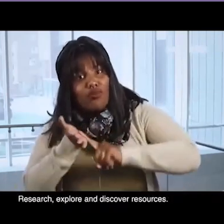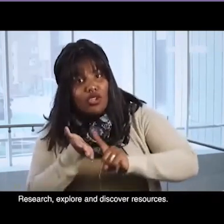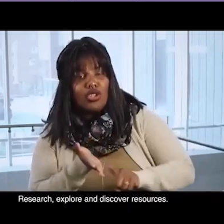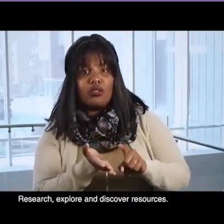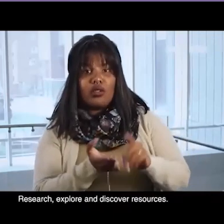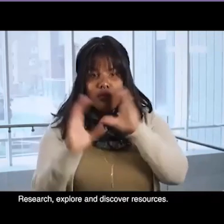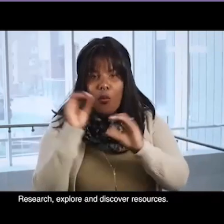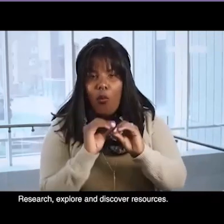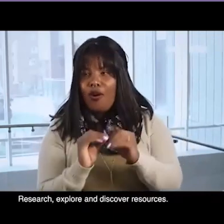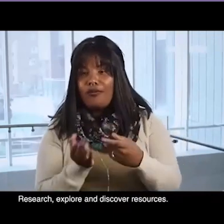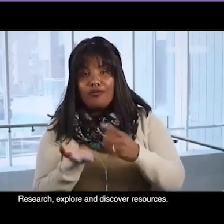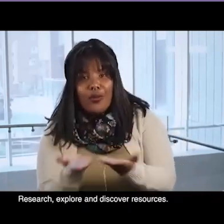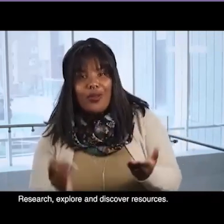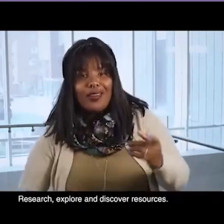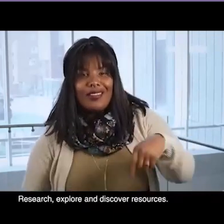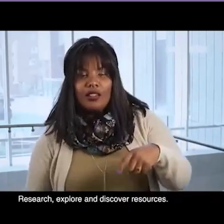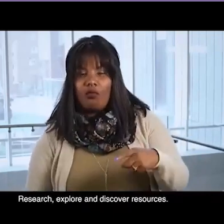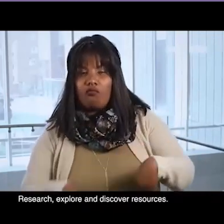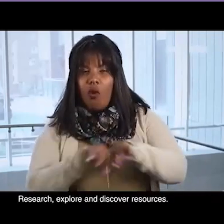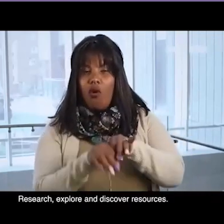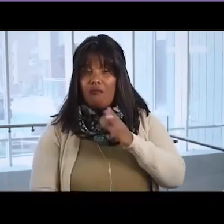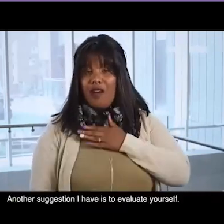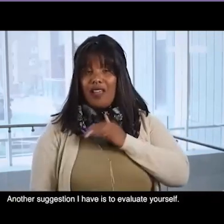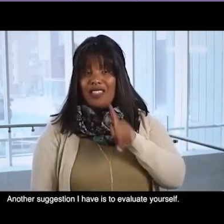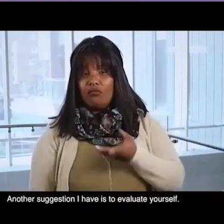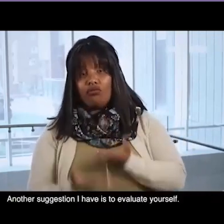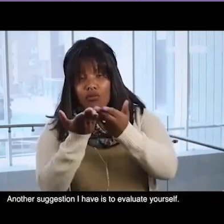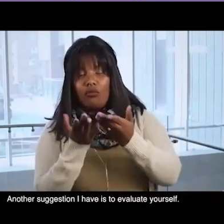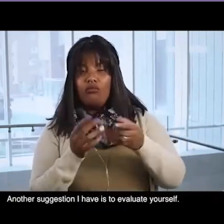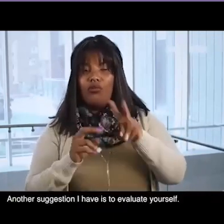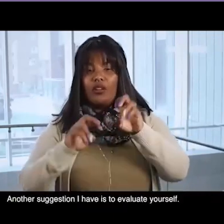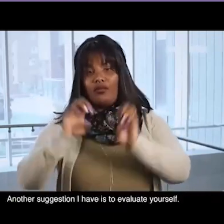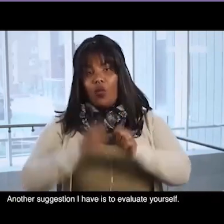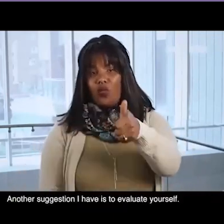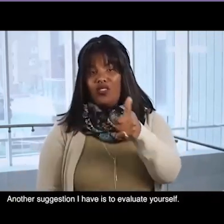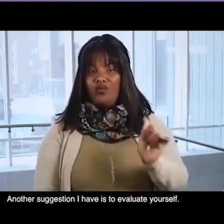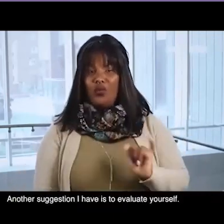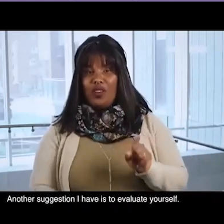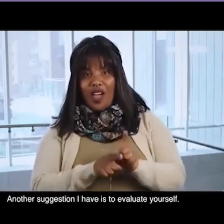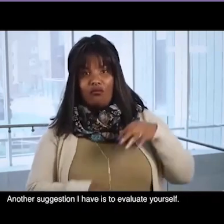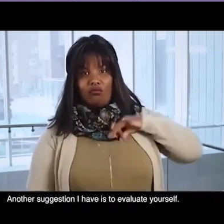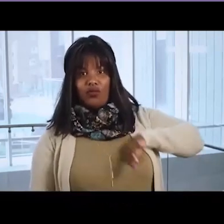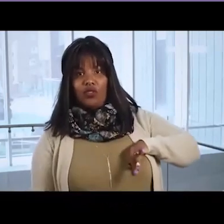Research, explore, and discover resources on your own. Another suggestion I have is to evaluate yourself.